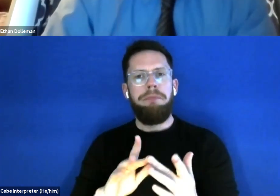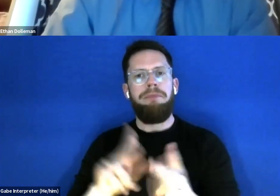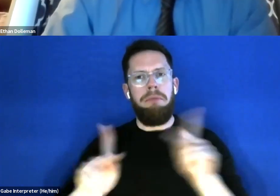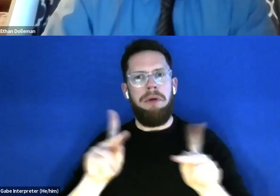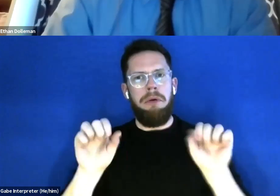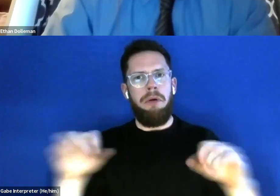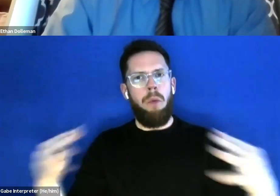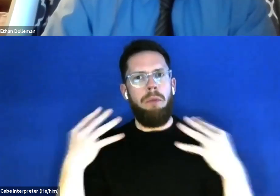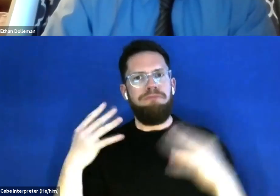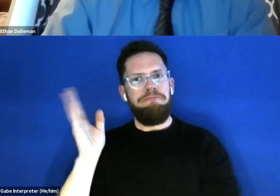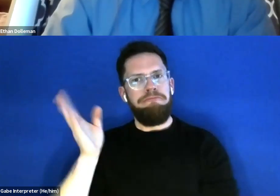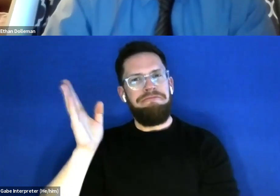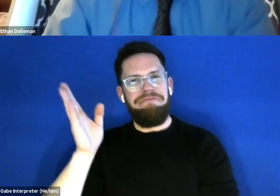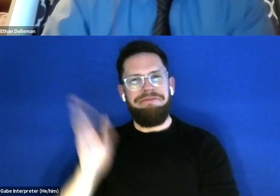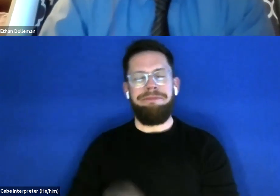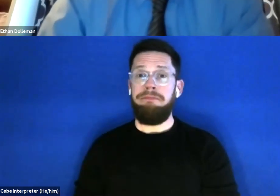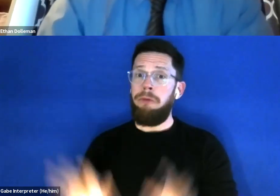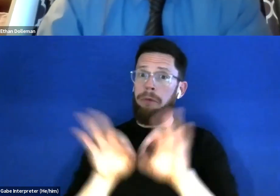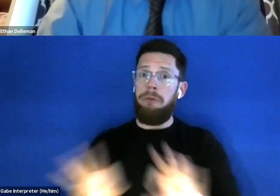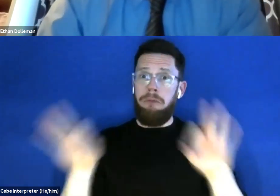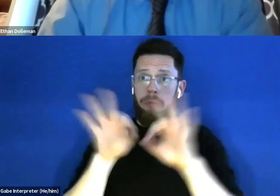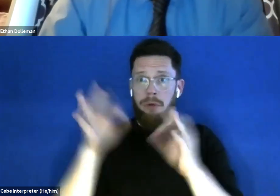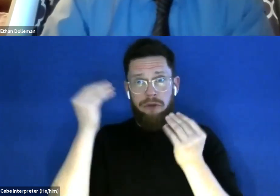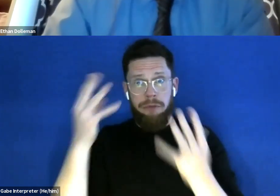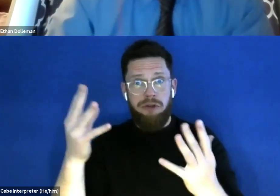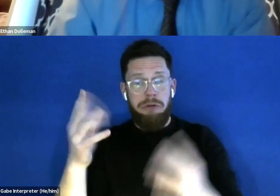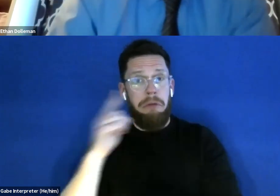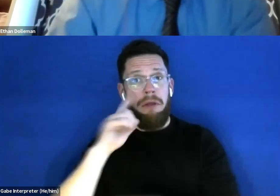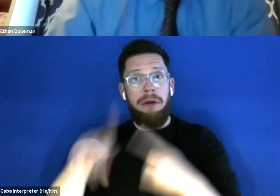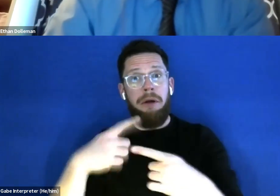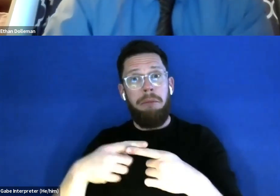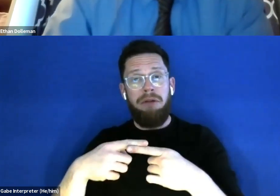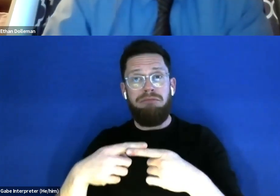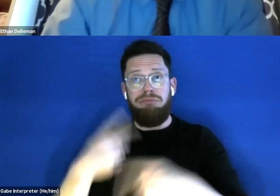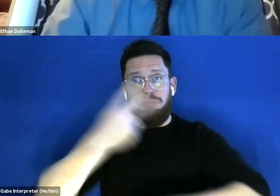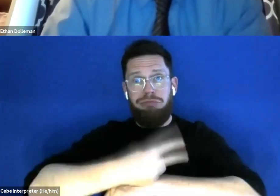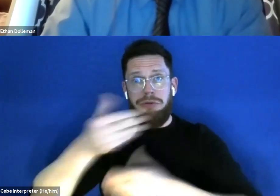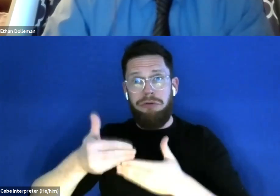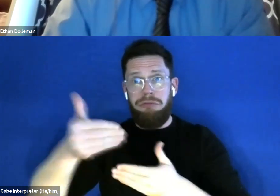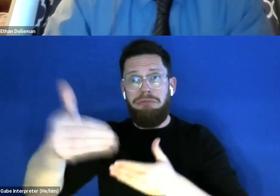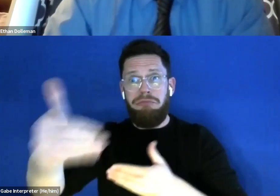Ethan Dolleman: Certainly important stuff here is we're looking at the day after tomorrow, returning all of our students about 800 students are.